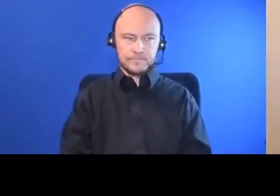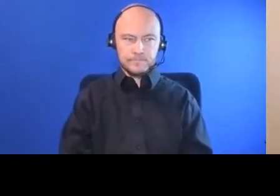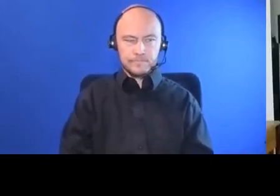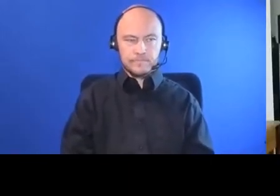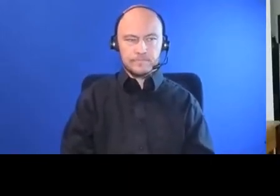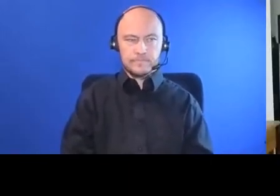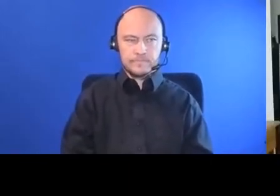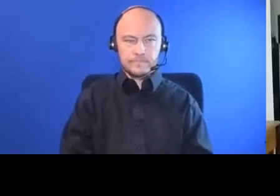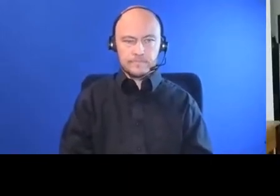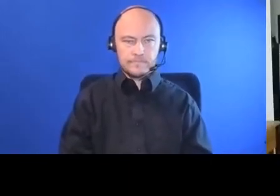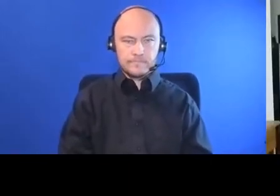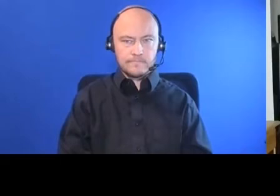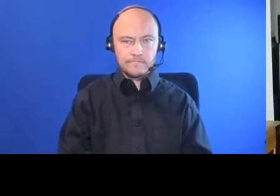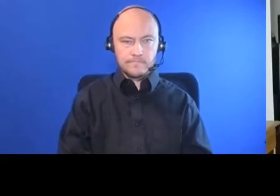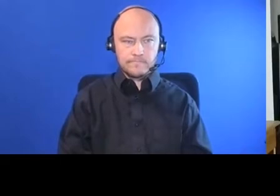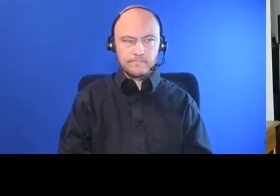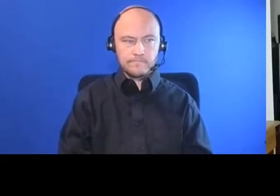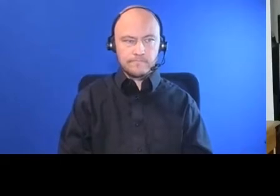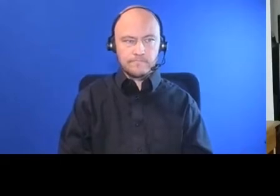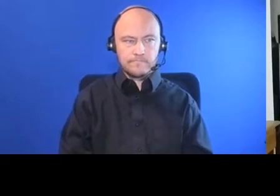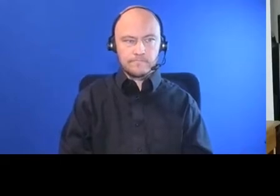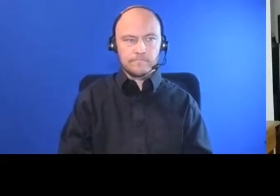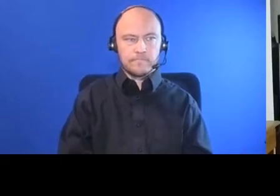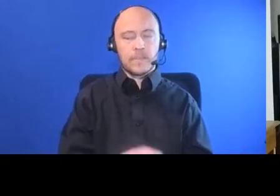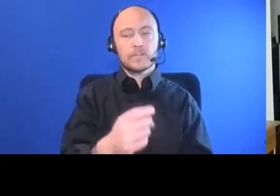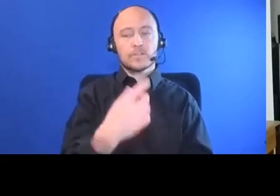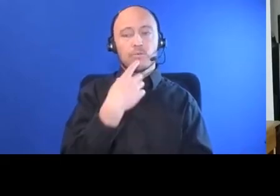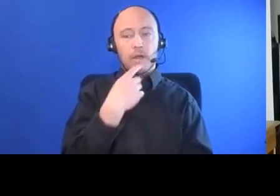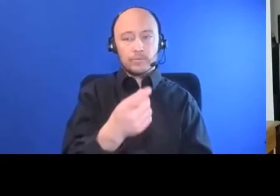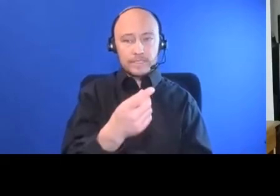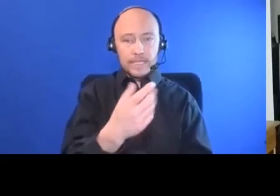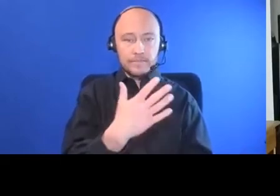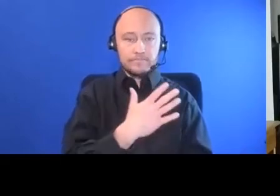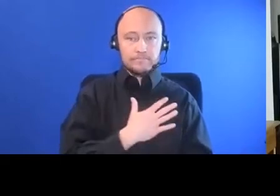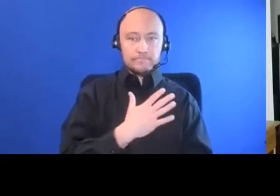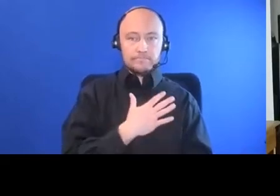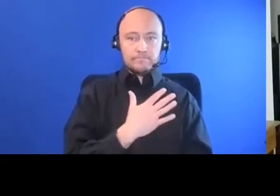I would say my breakthrough in writing about my blindness